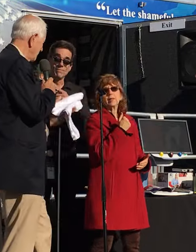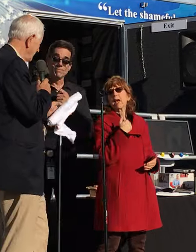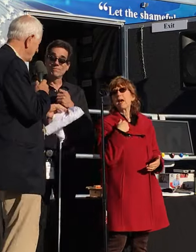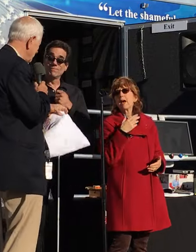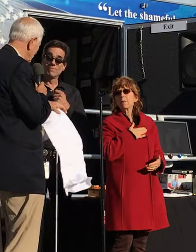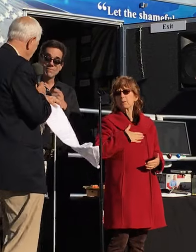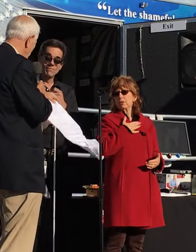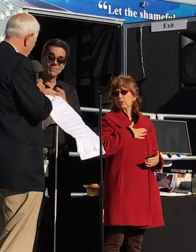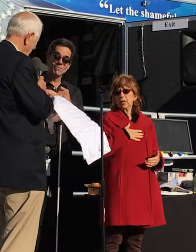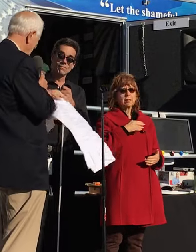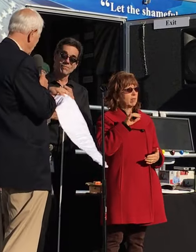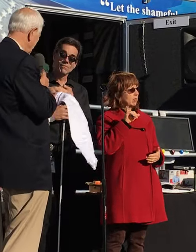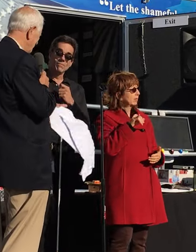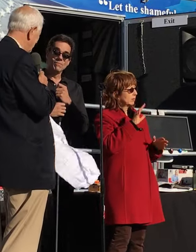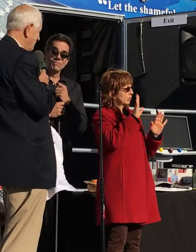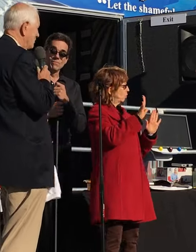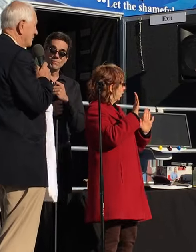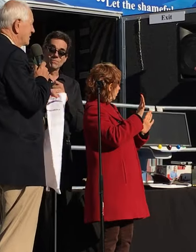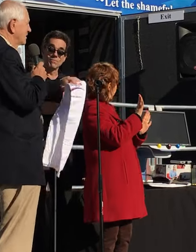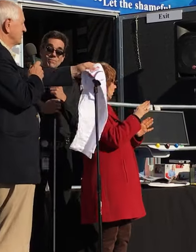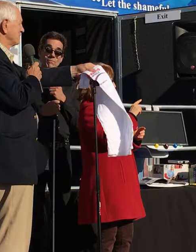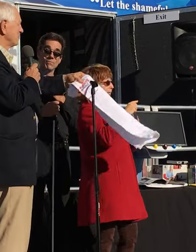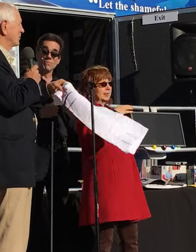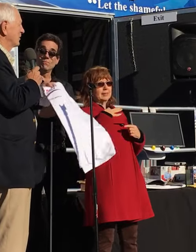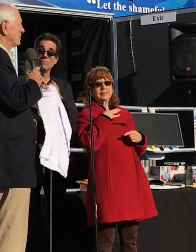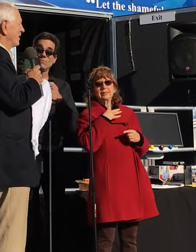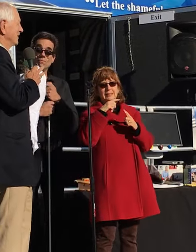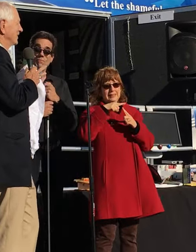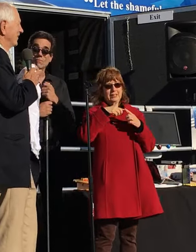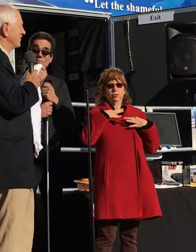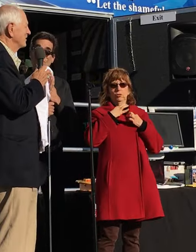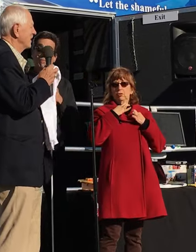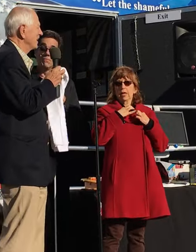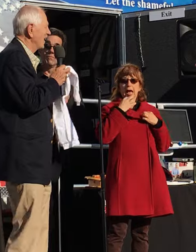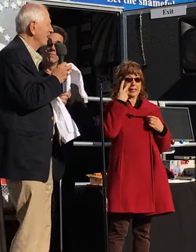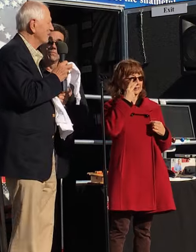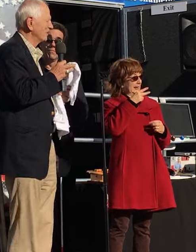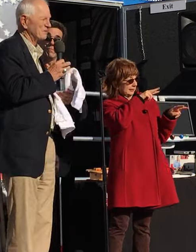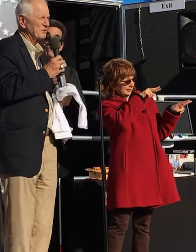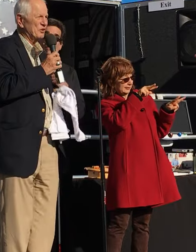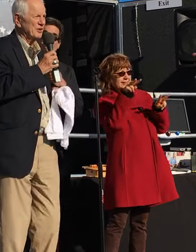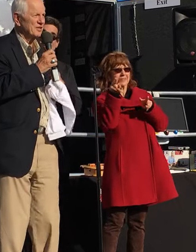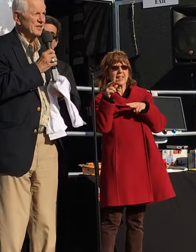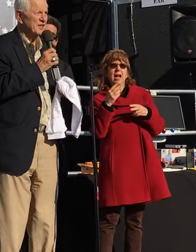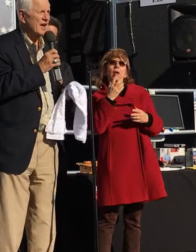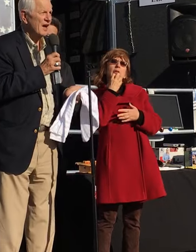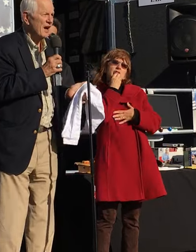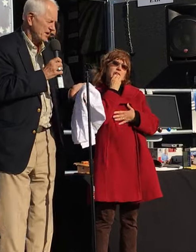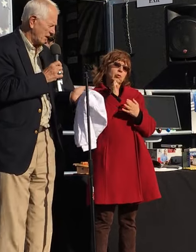that this is a wonderful tee shirt I see some people with them on so I will cherish this.